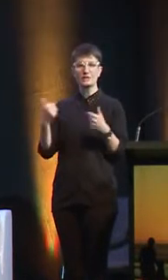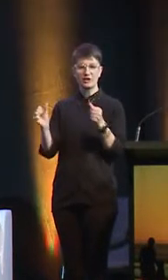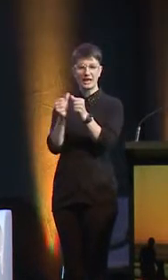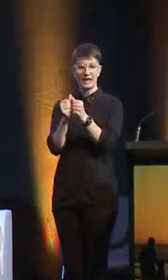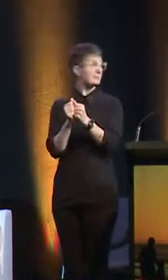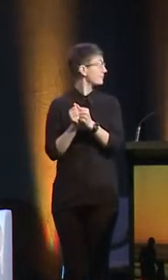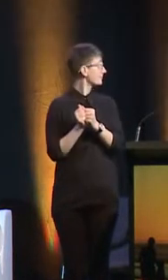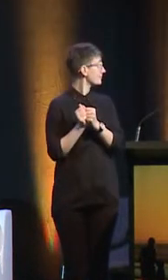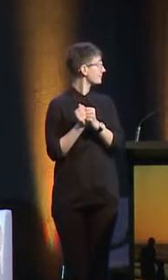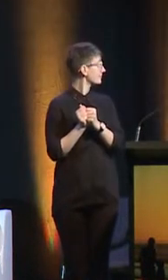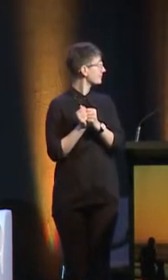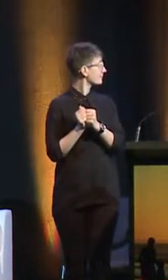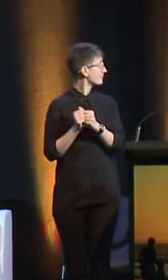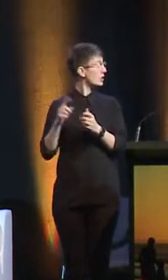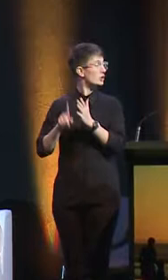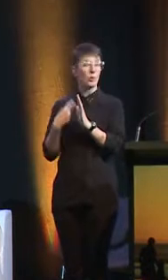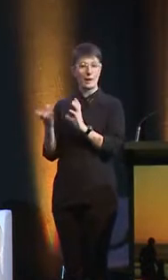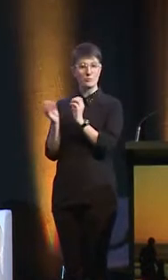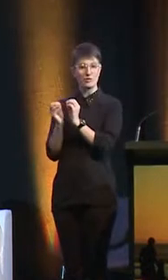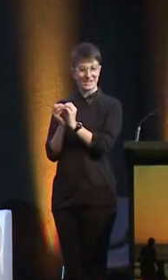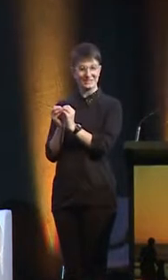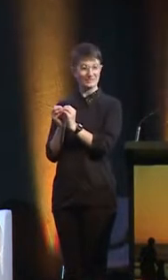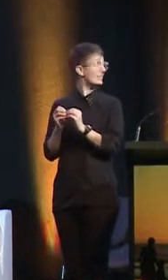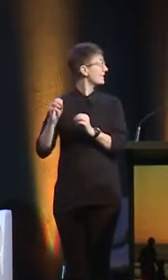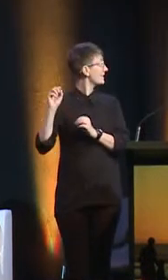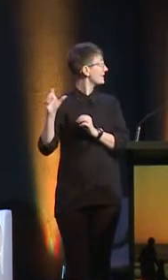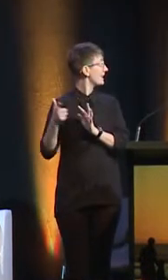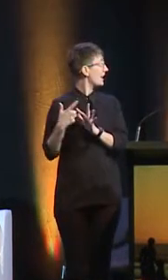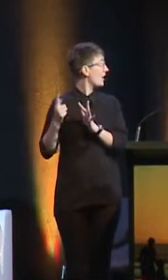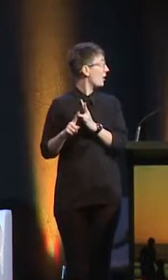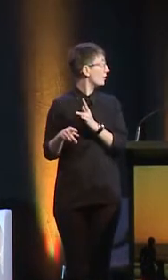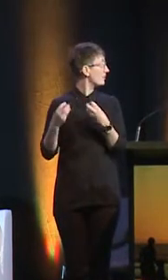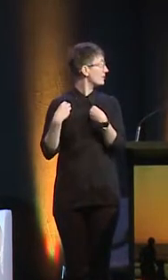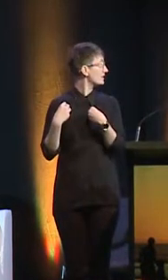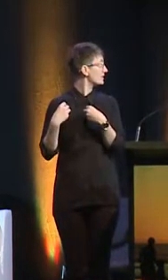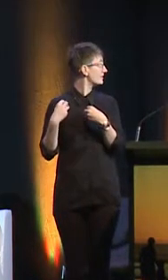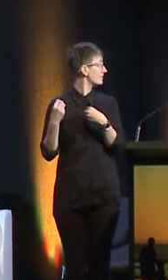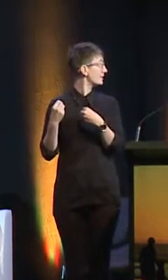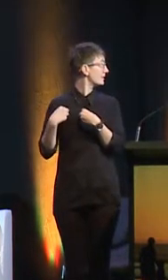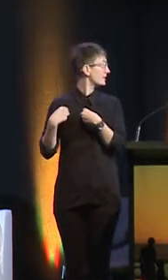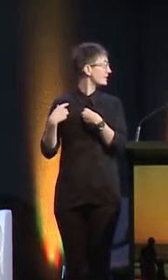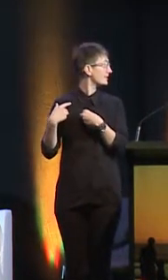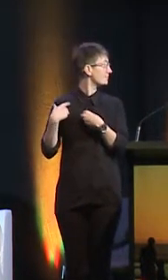Energy, Jen Natoli is the team lead for E tū, Glen Bennett our community representative